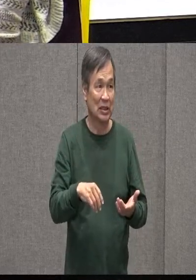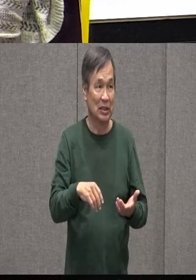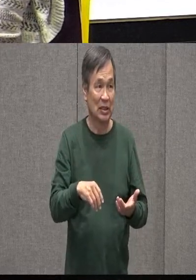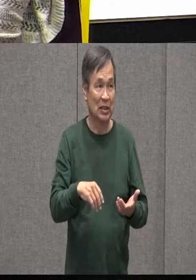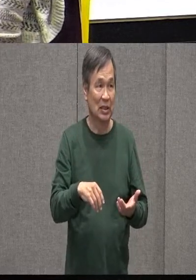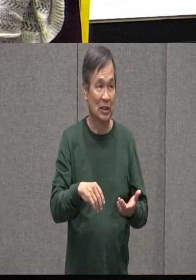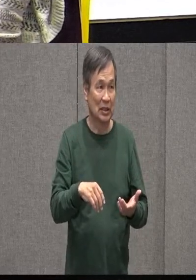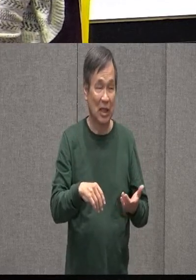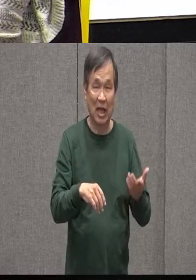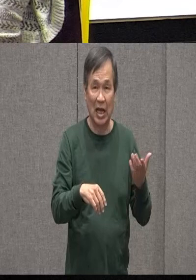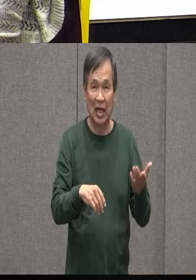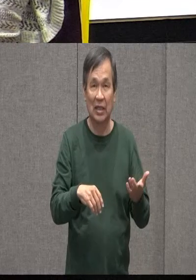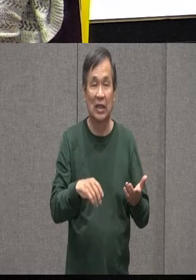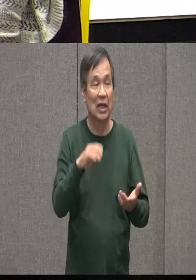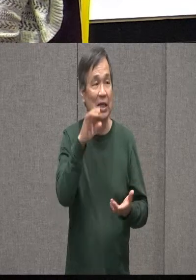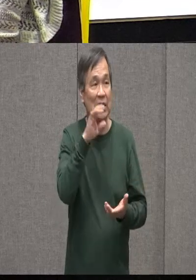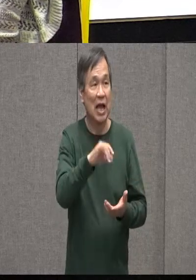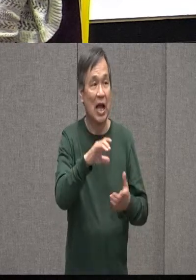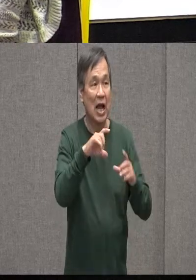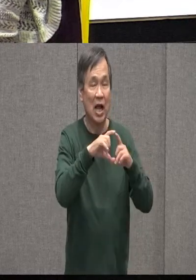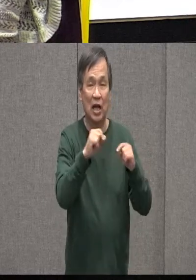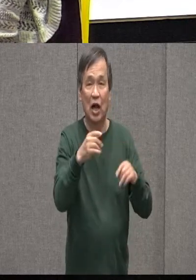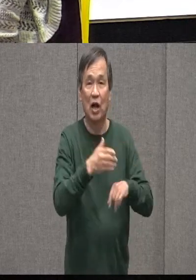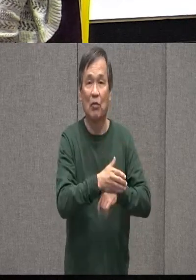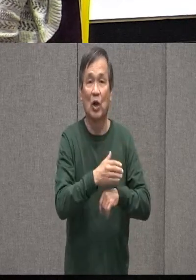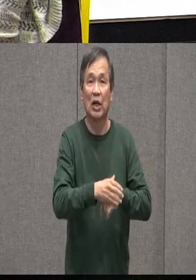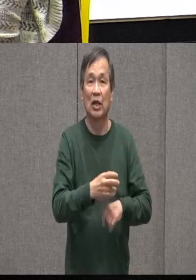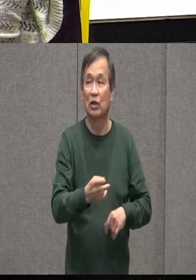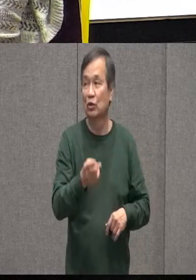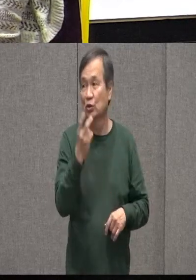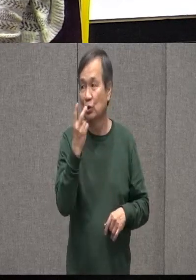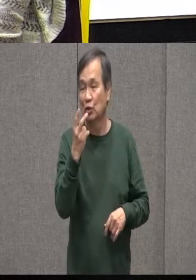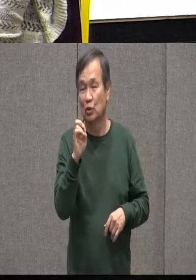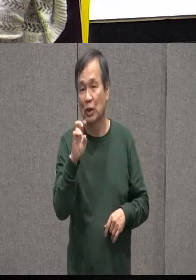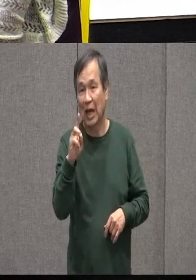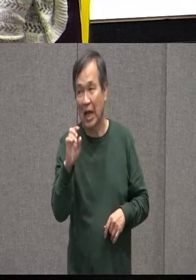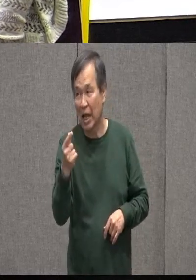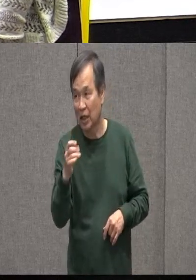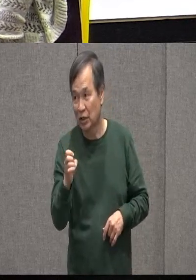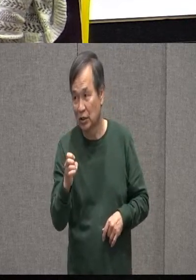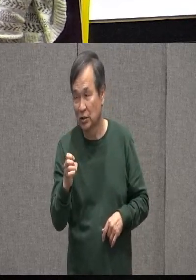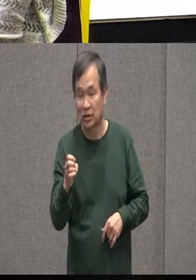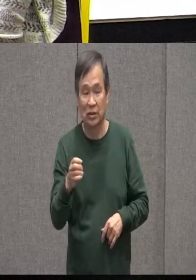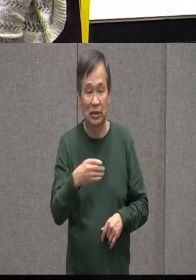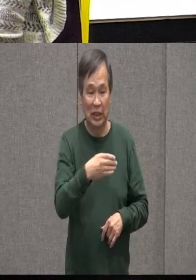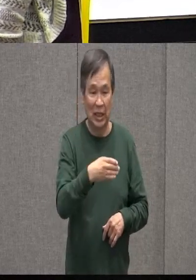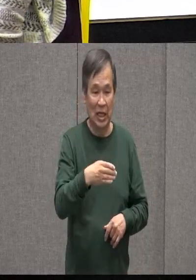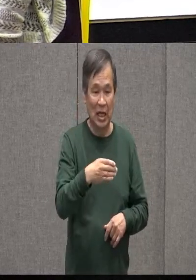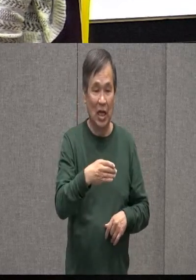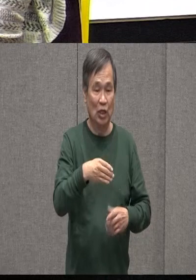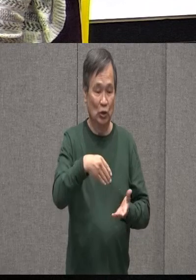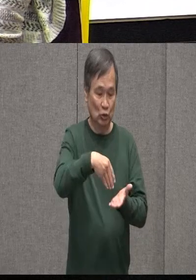Now, the cool thing about this piece of cardboard is it has two edges. It has a short edge and it also has a long edge.